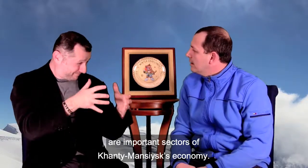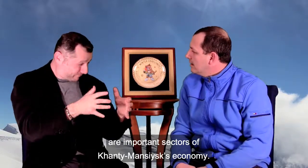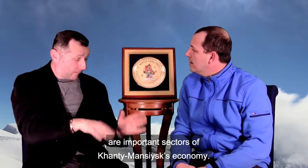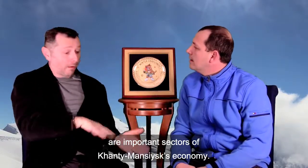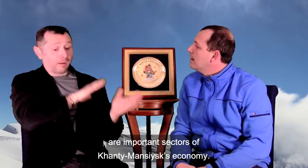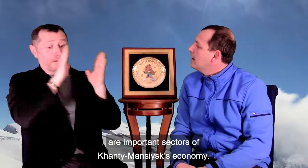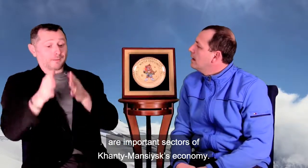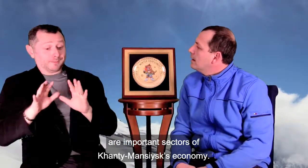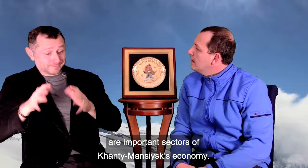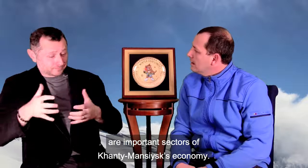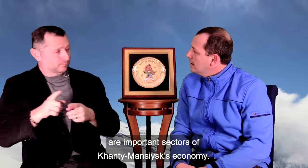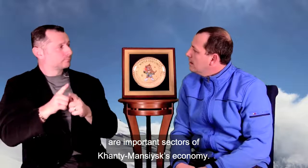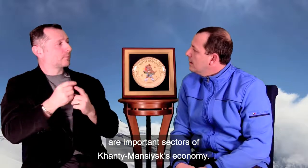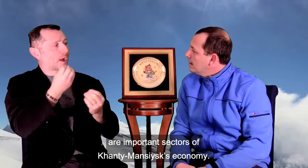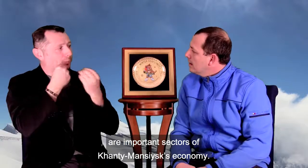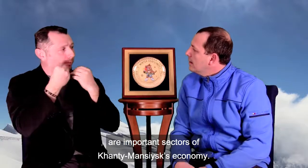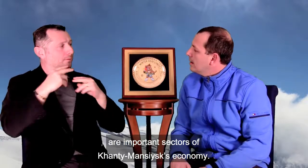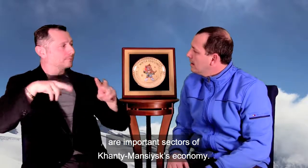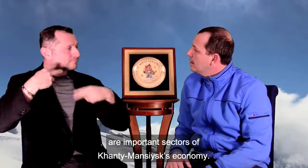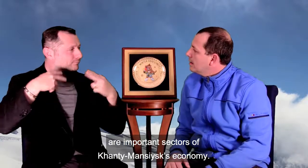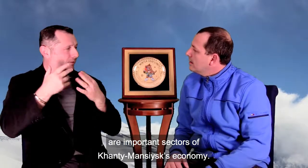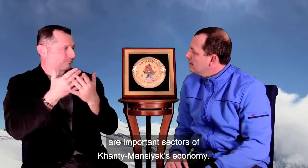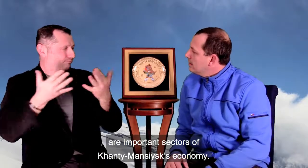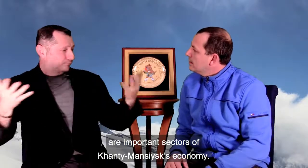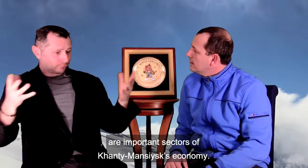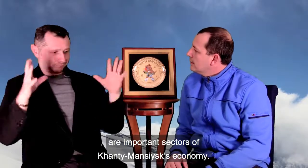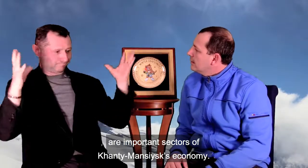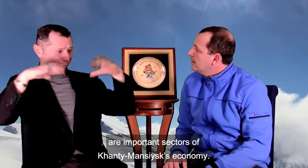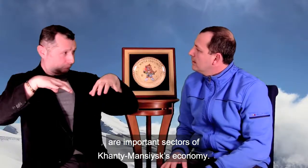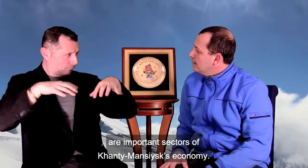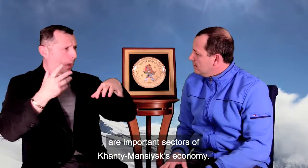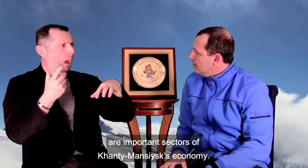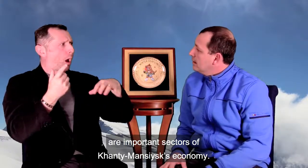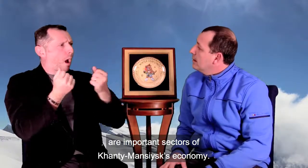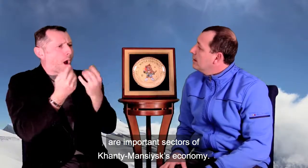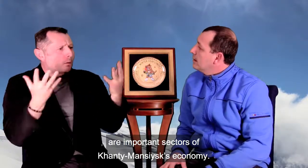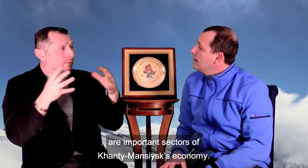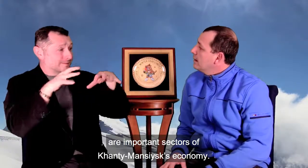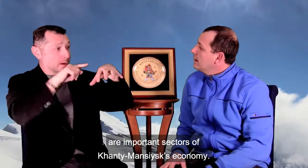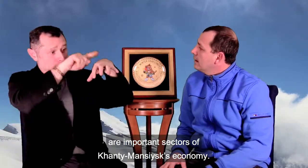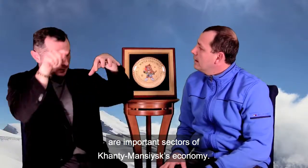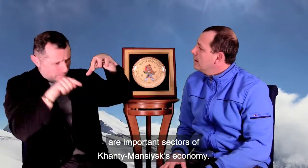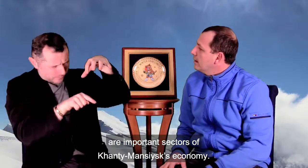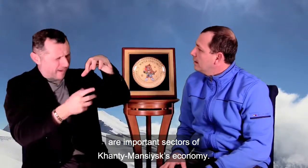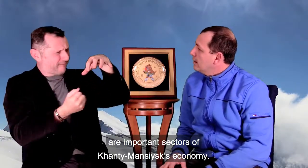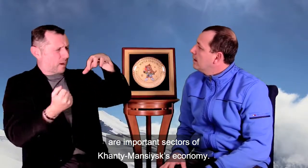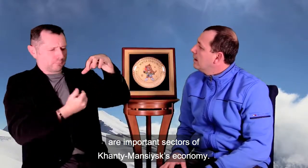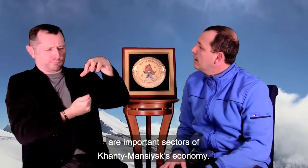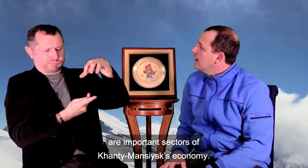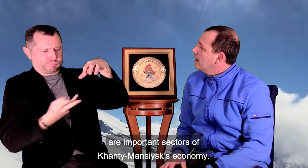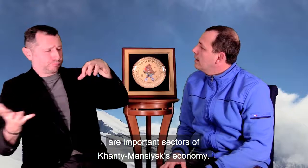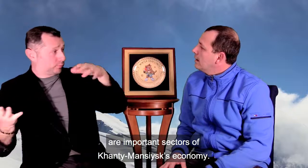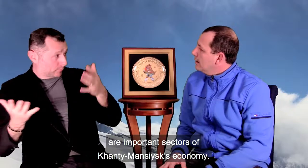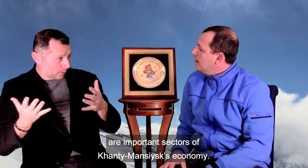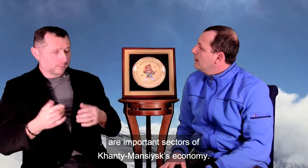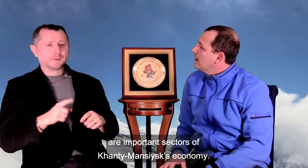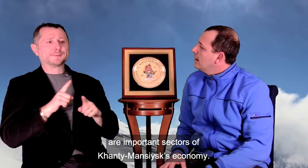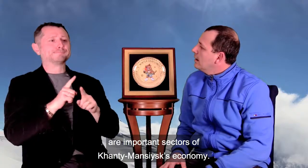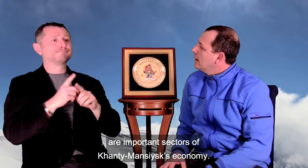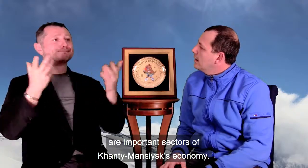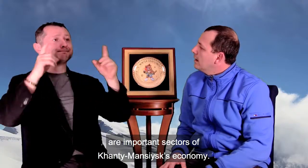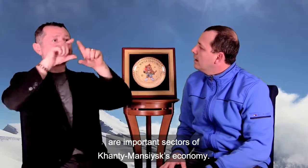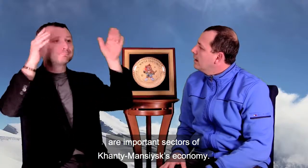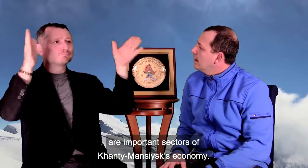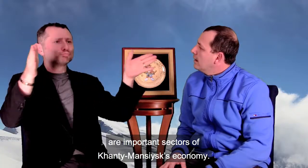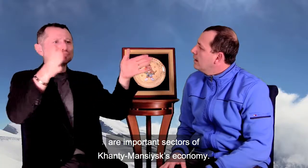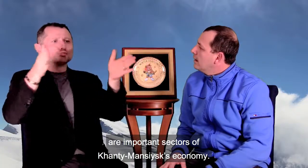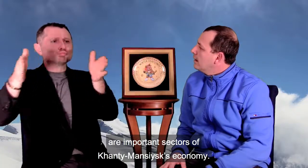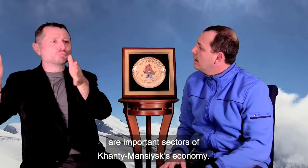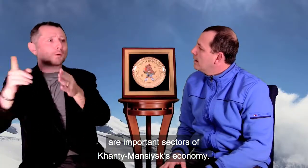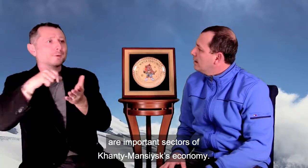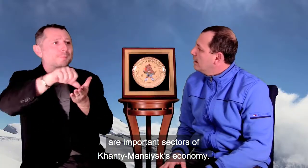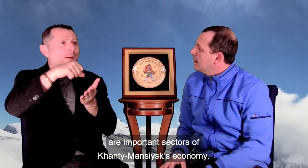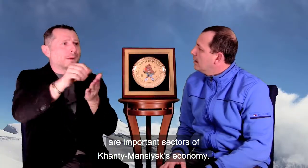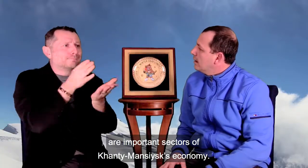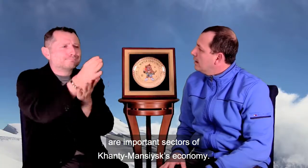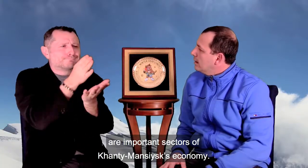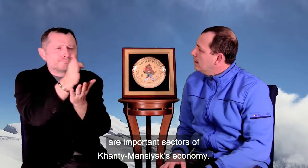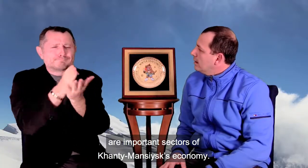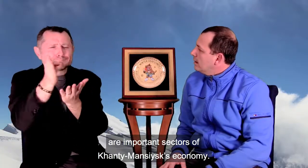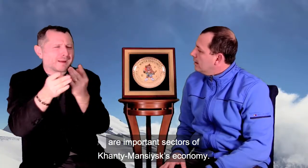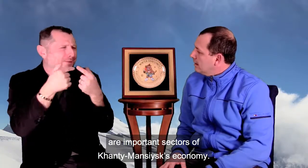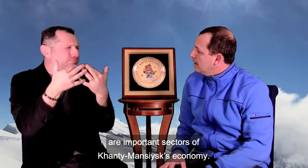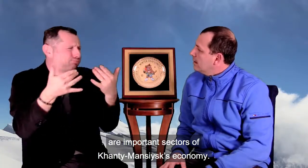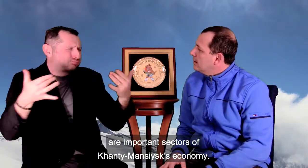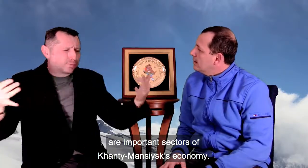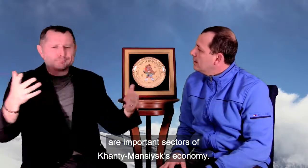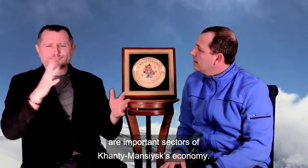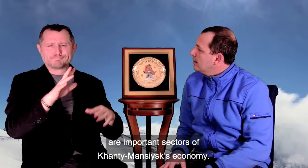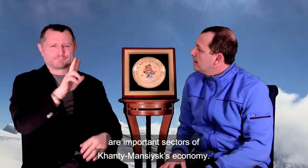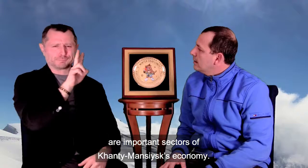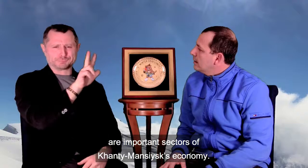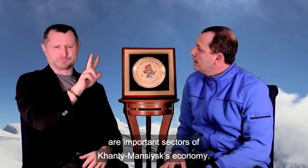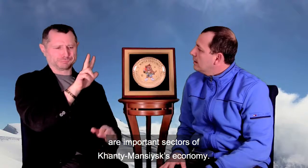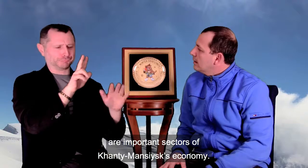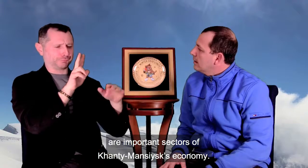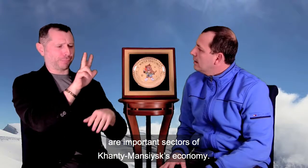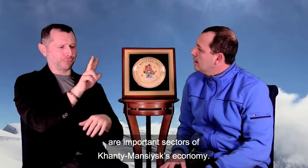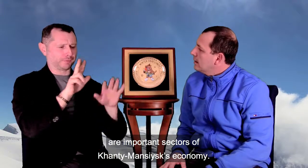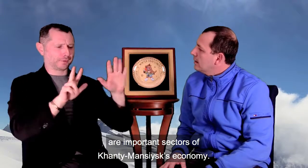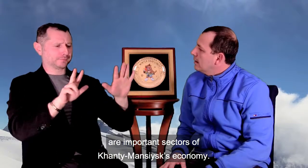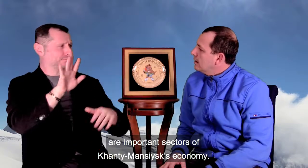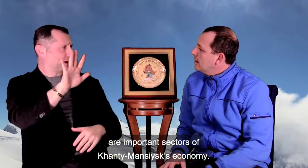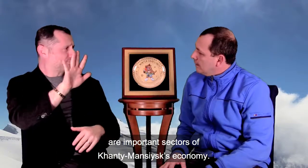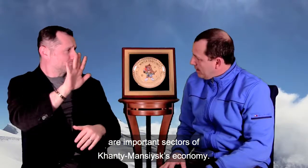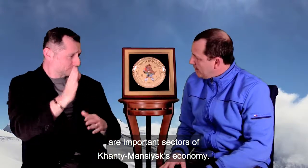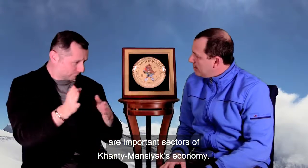are important sectors of Khanty-Mansiysk’s economy. Khanty-Mansiysk has